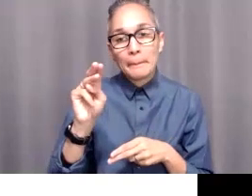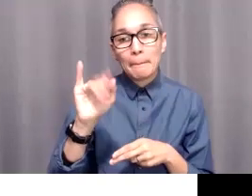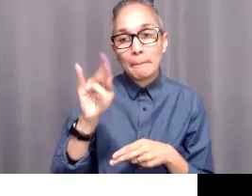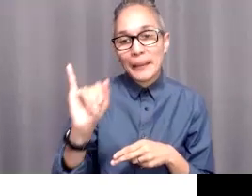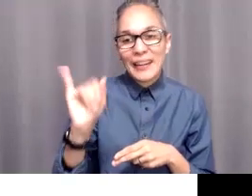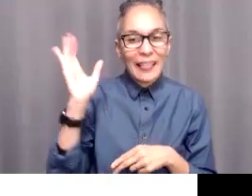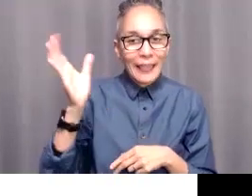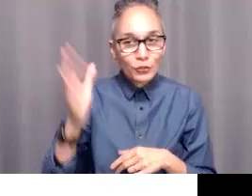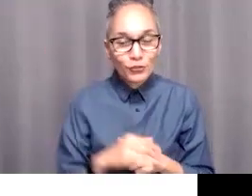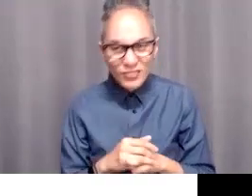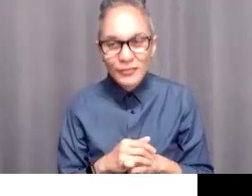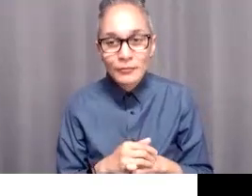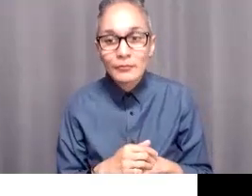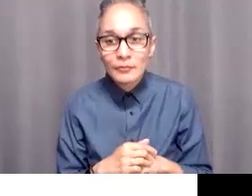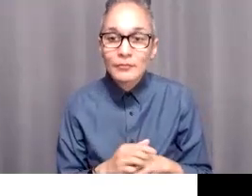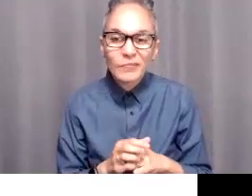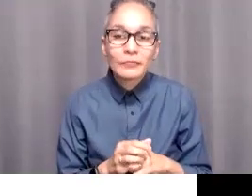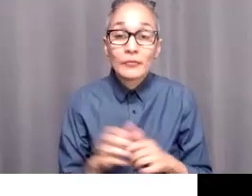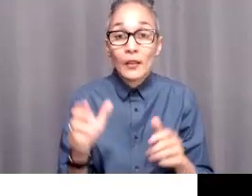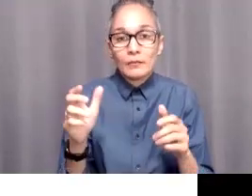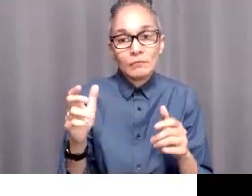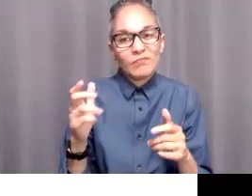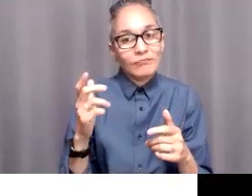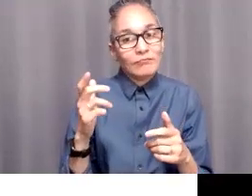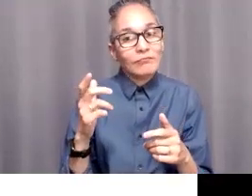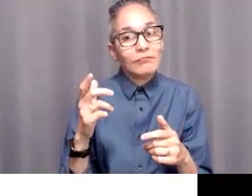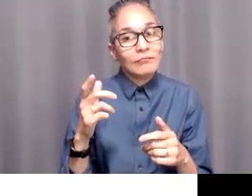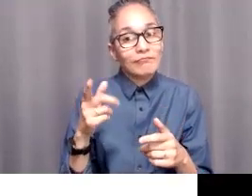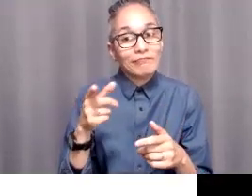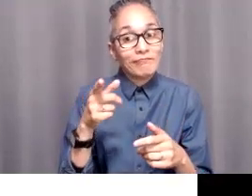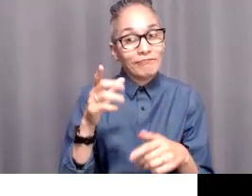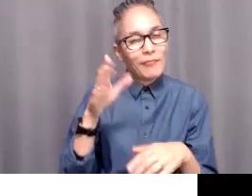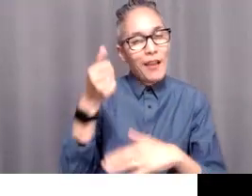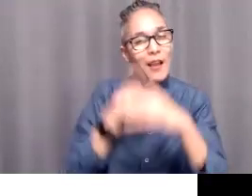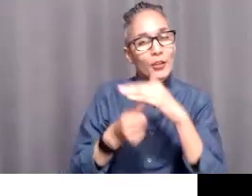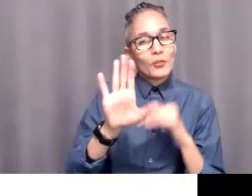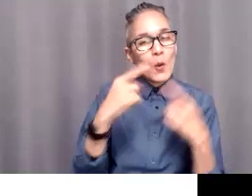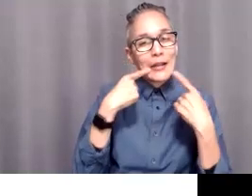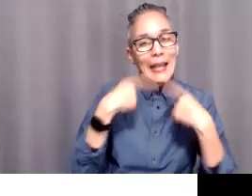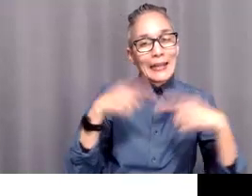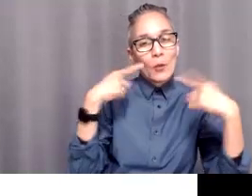and, you know, especially, you know, within the announcements, there is, you know, some settings that you